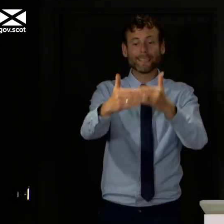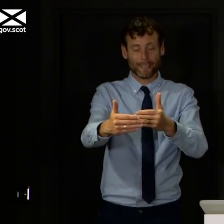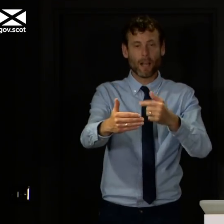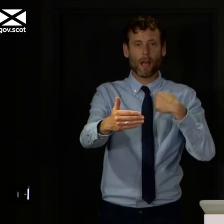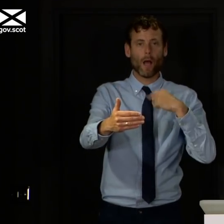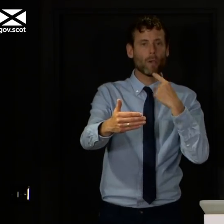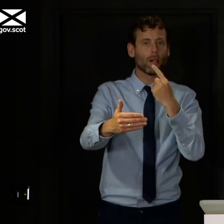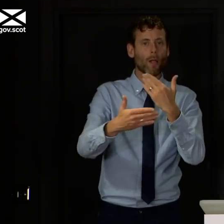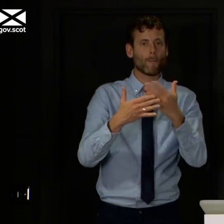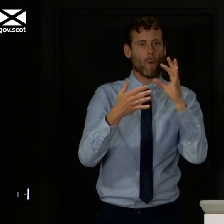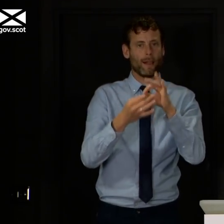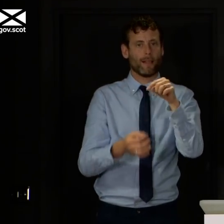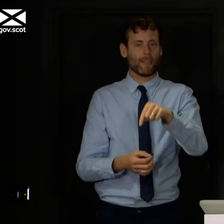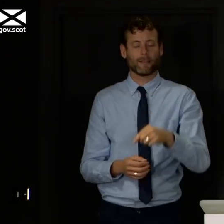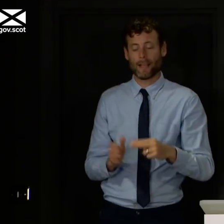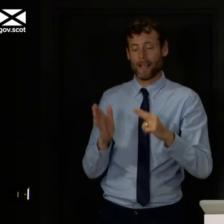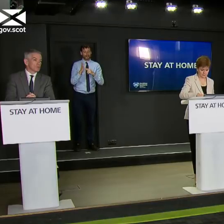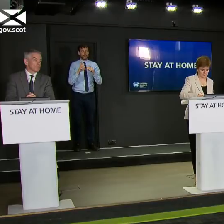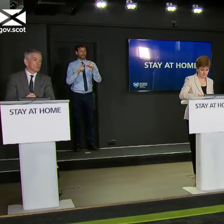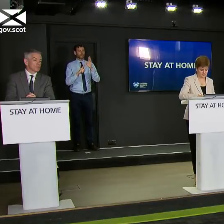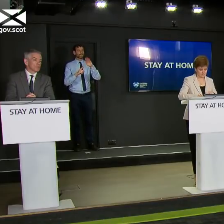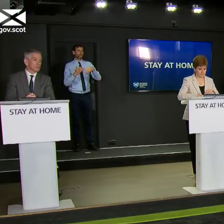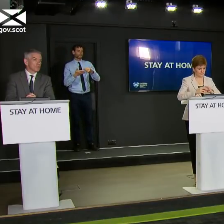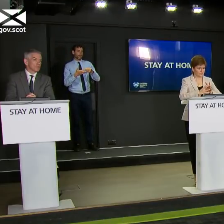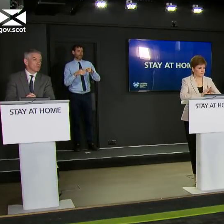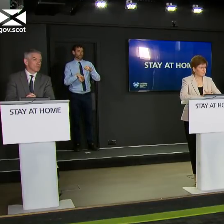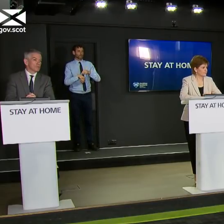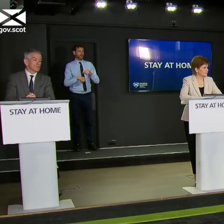Muir Dickie from the Financial Times.